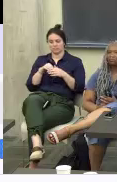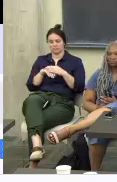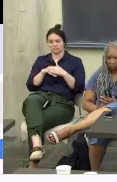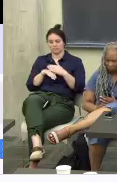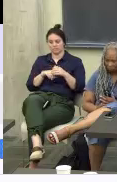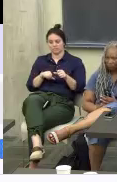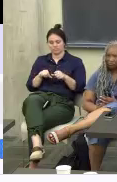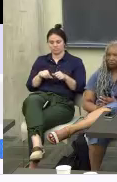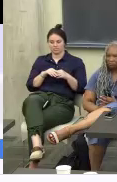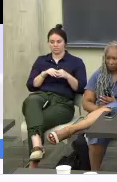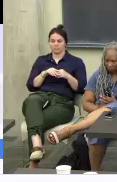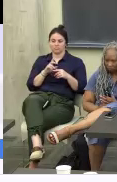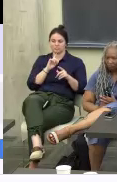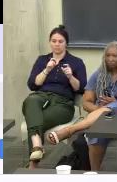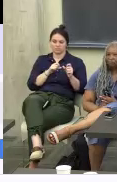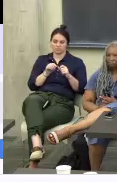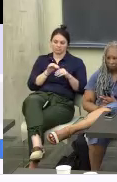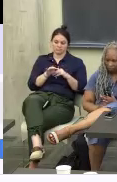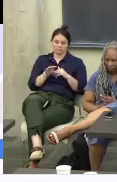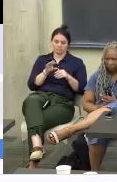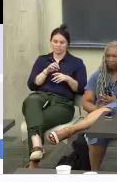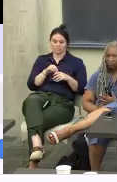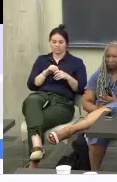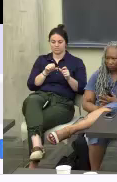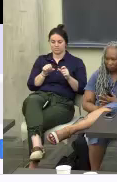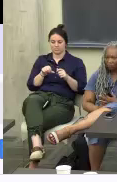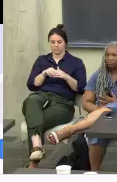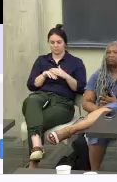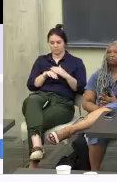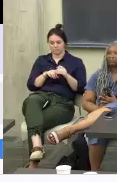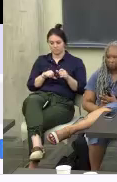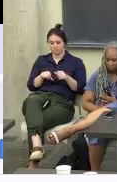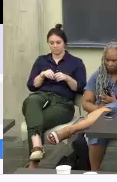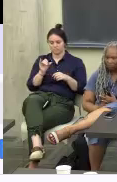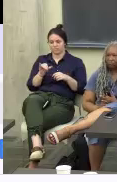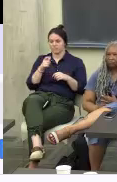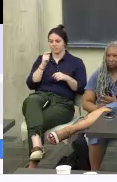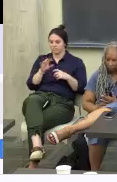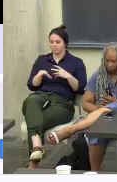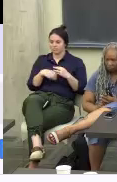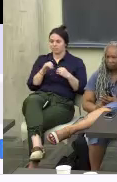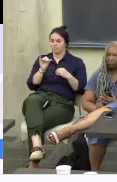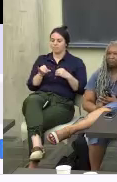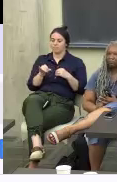What is strategic influencing inaccessible? And it just kind of adds a little that experiential